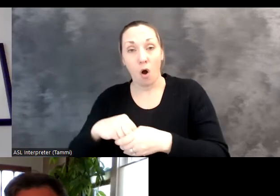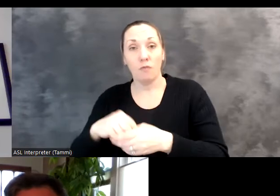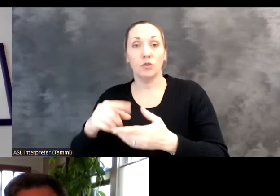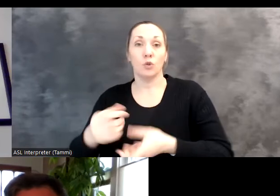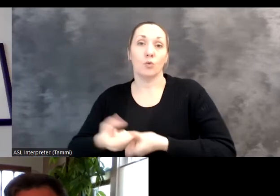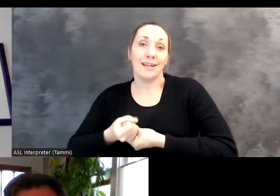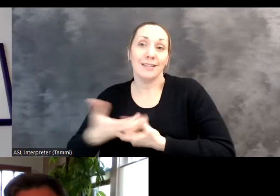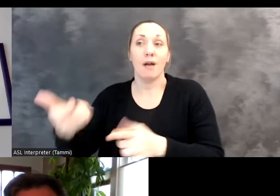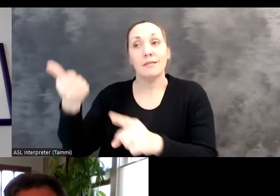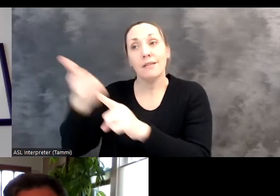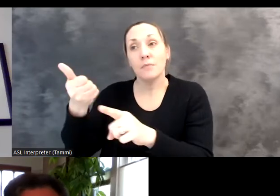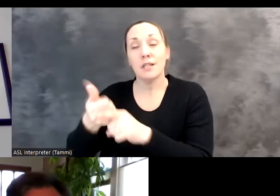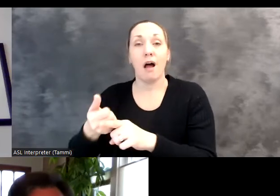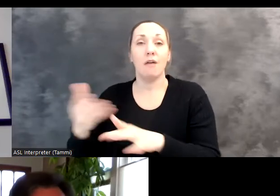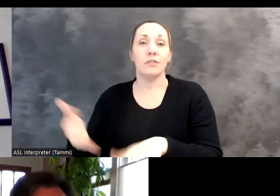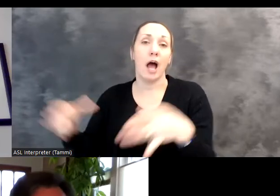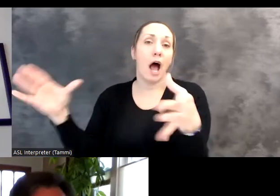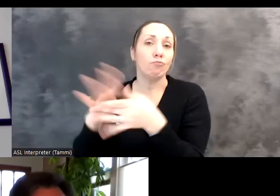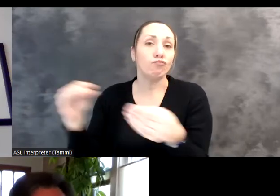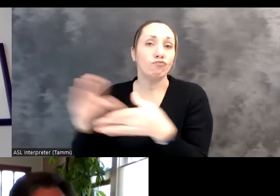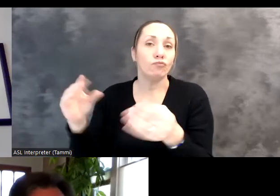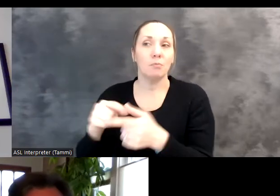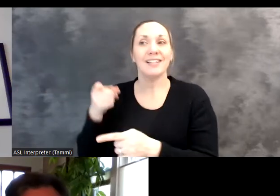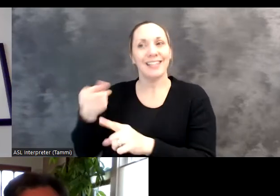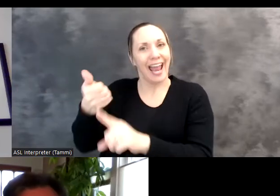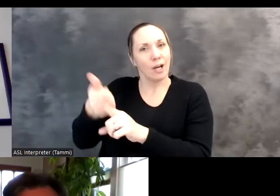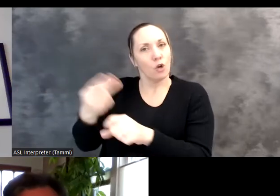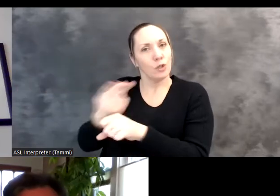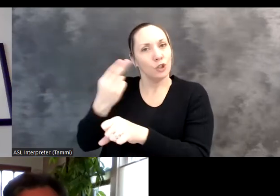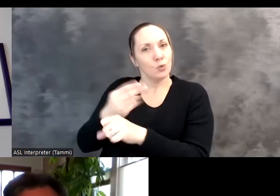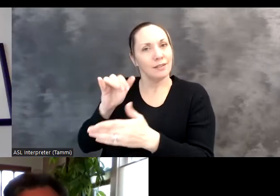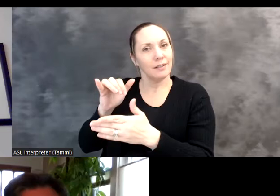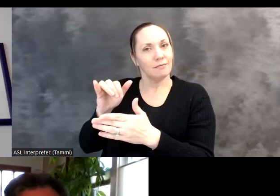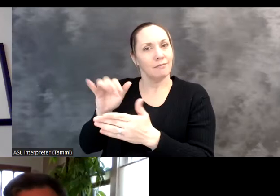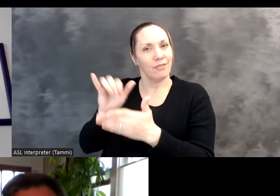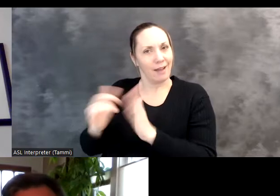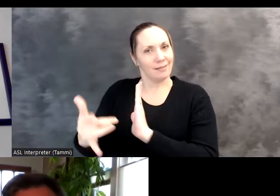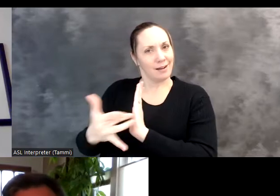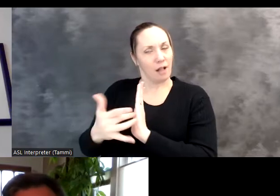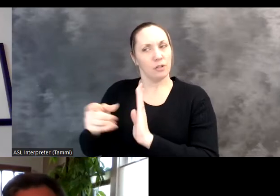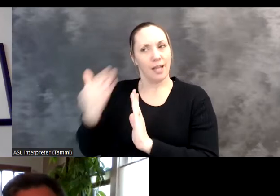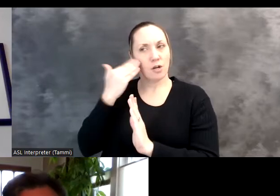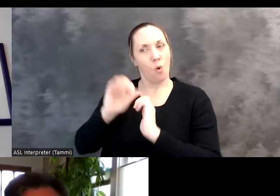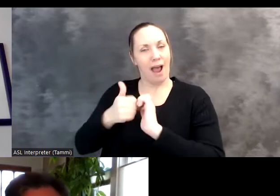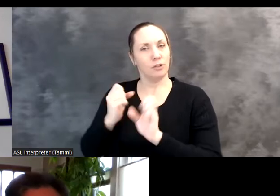also Persons with Disabilities and the organizations to get involved, to express themselves, to say what they have to say because they're the one